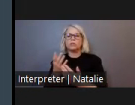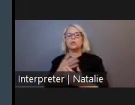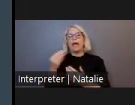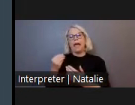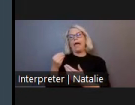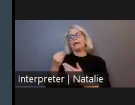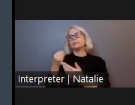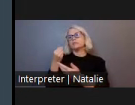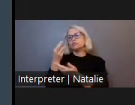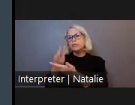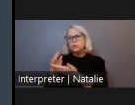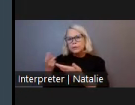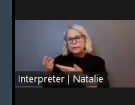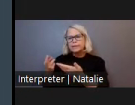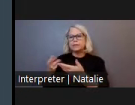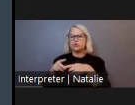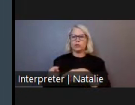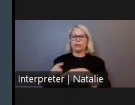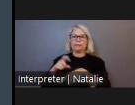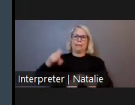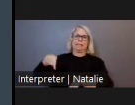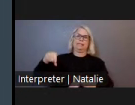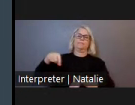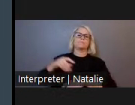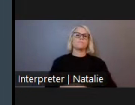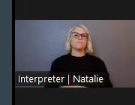in times of need.